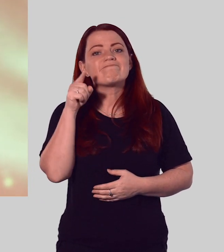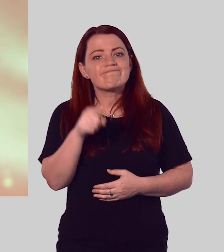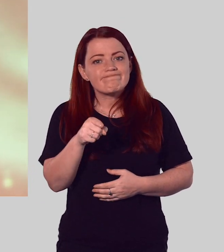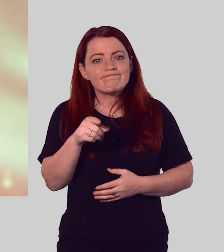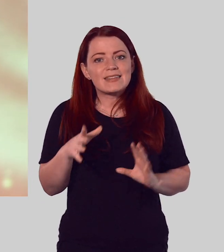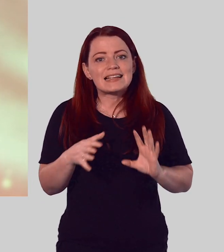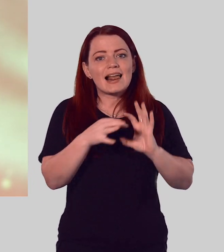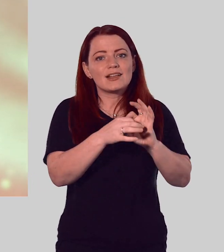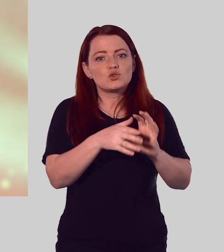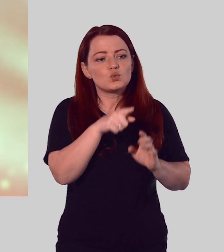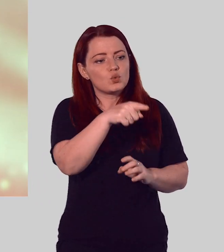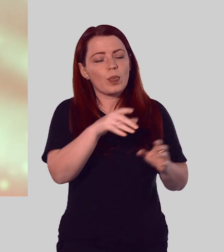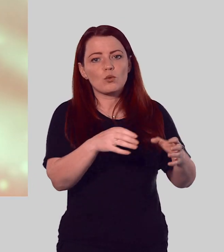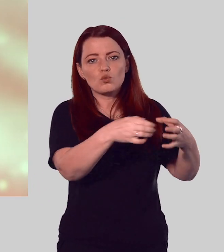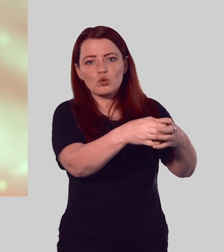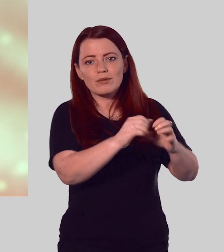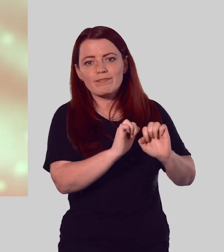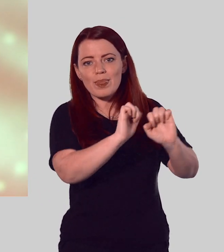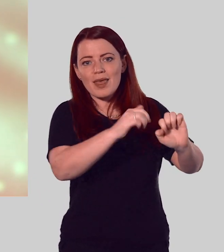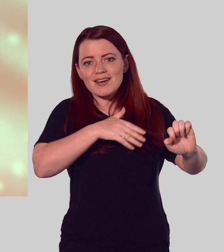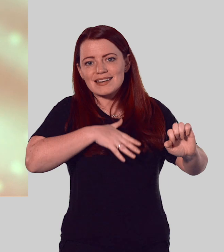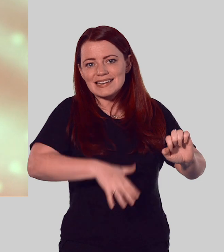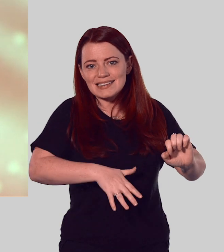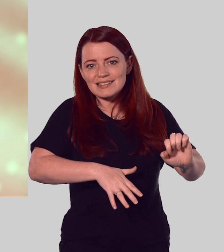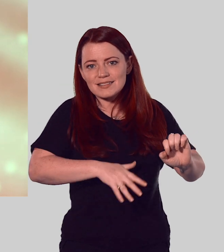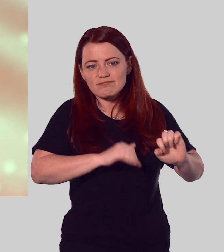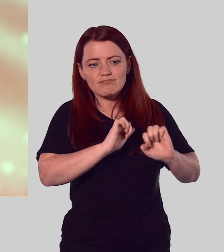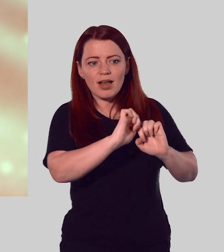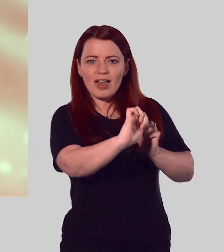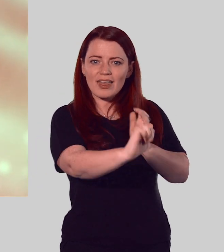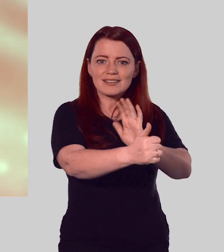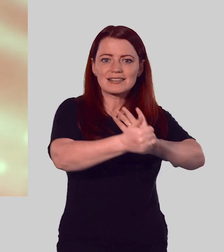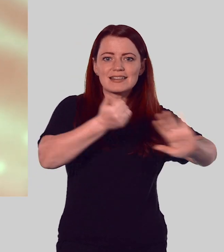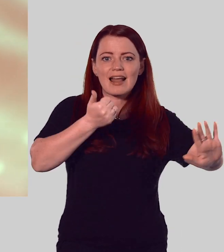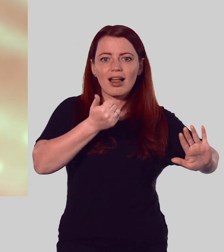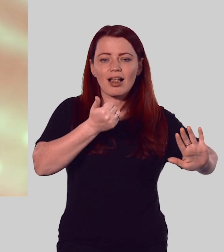group you're working with, their skill with digital technology and the timeline of